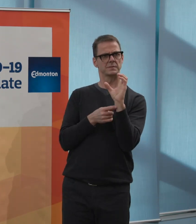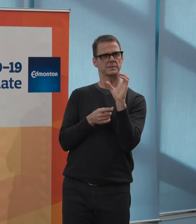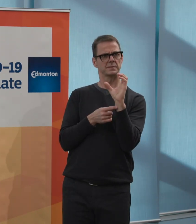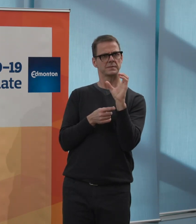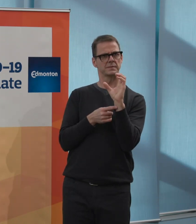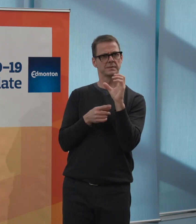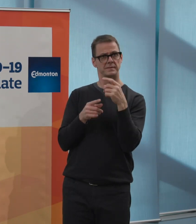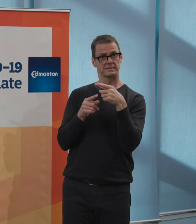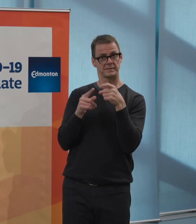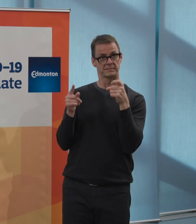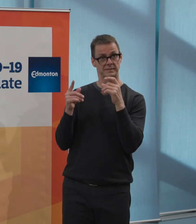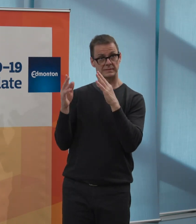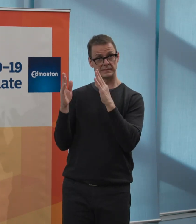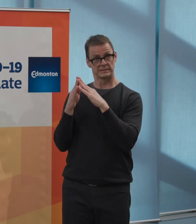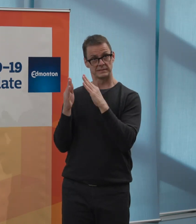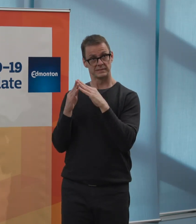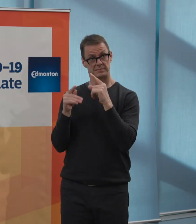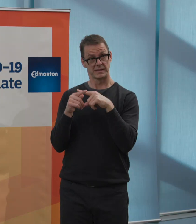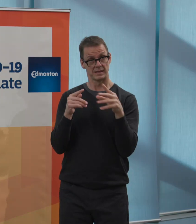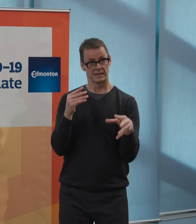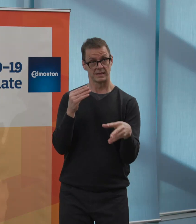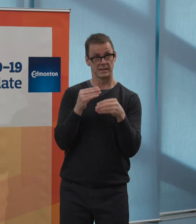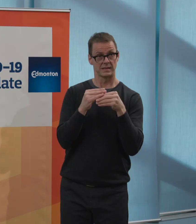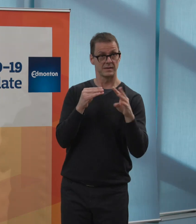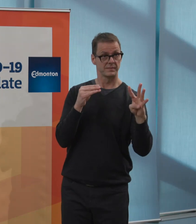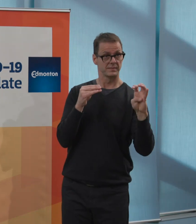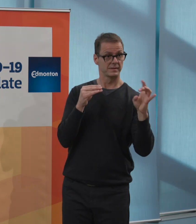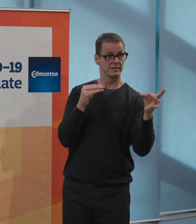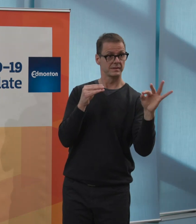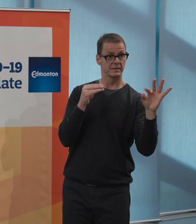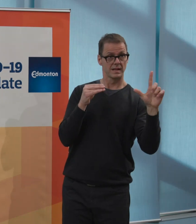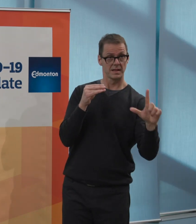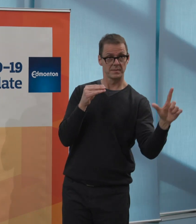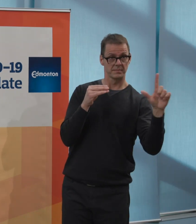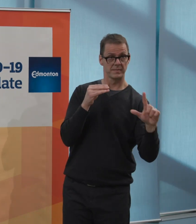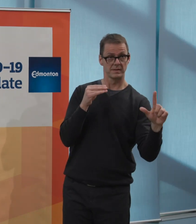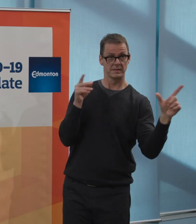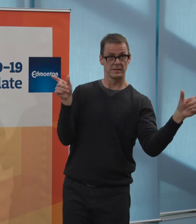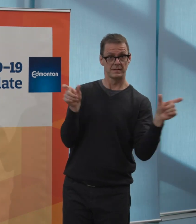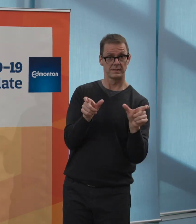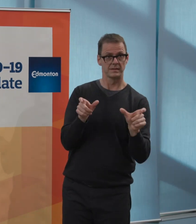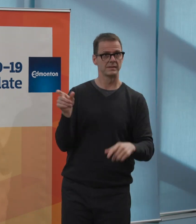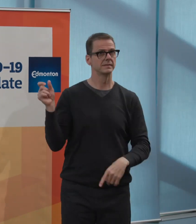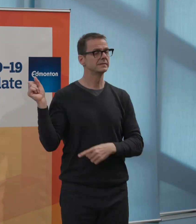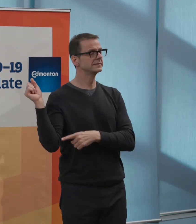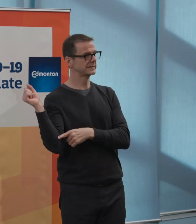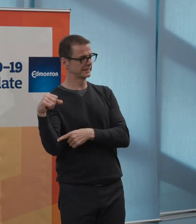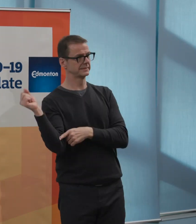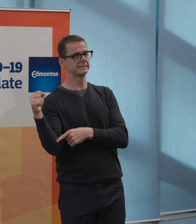sixteen hundred is exclusive to City of Edmonton operations and miss Martinez